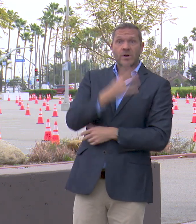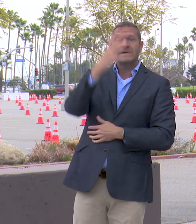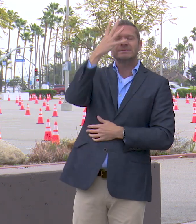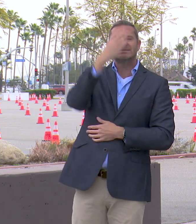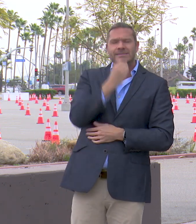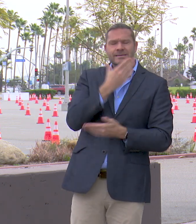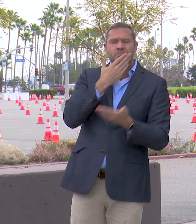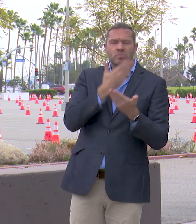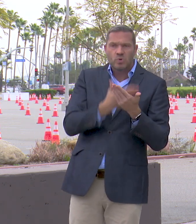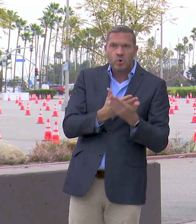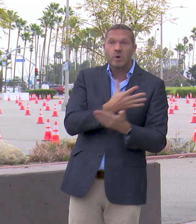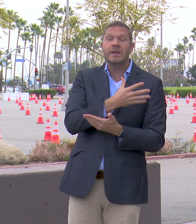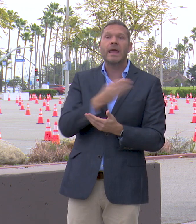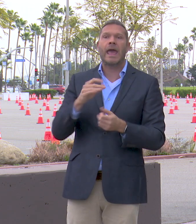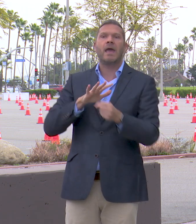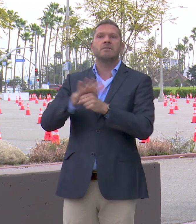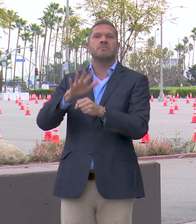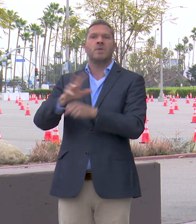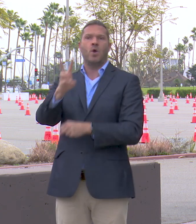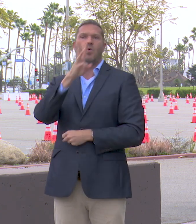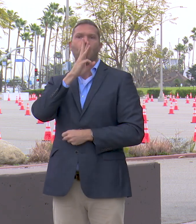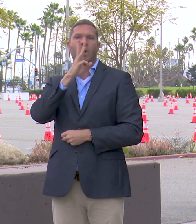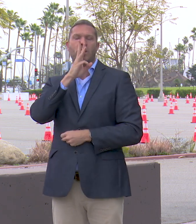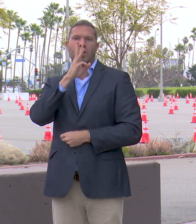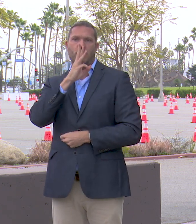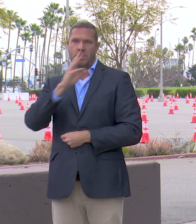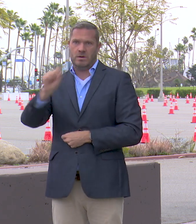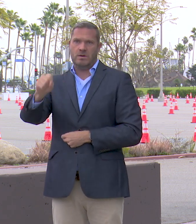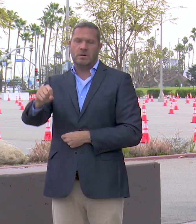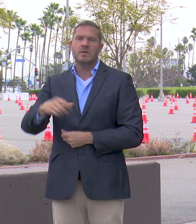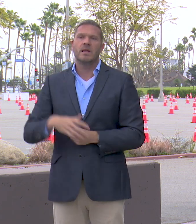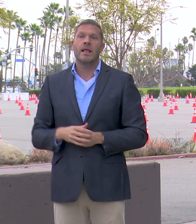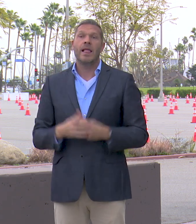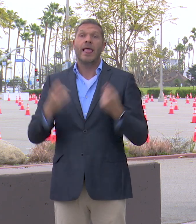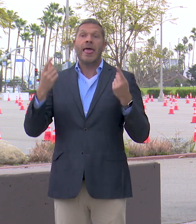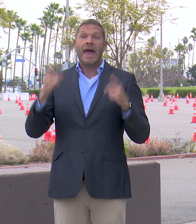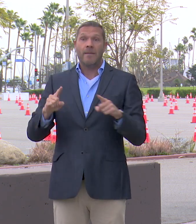As you approach the vaccine clinic, city staff will direct you.